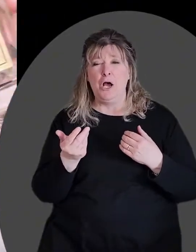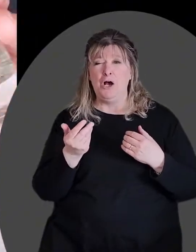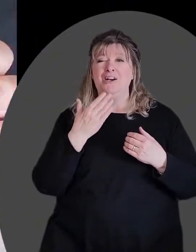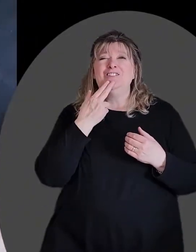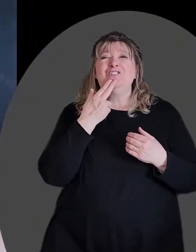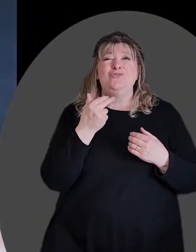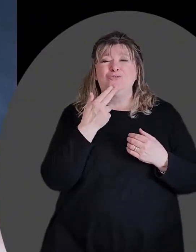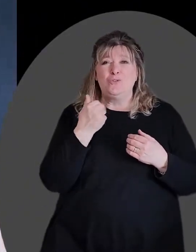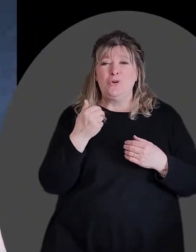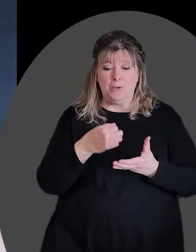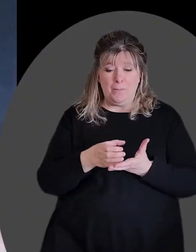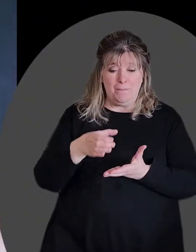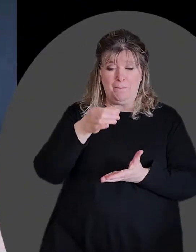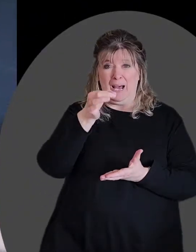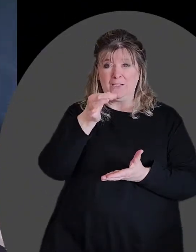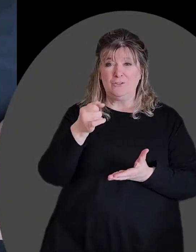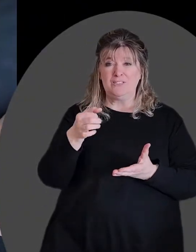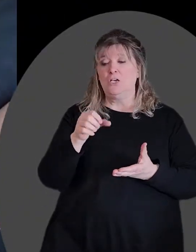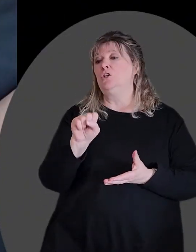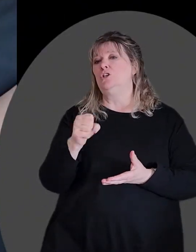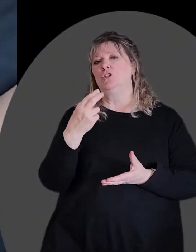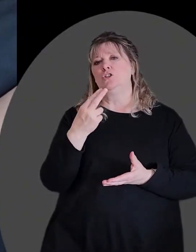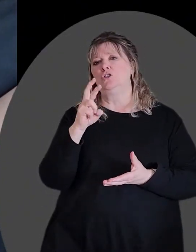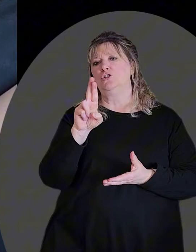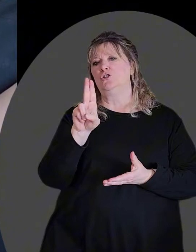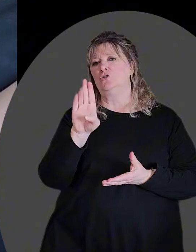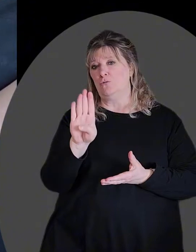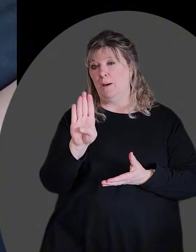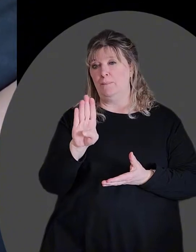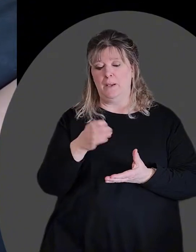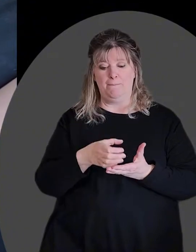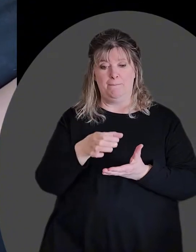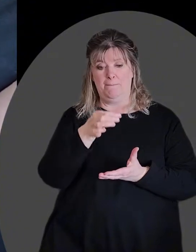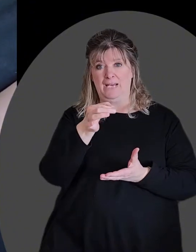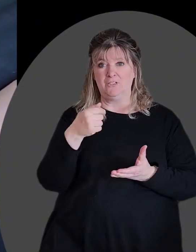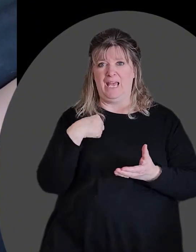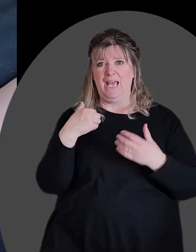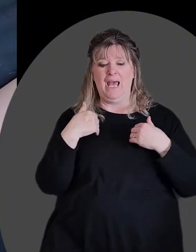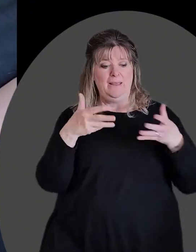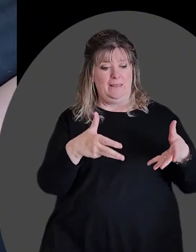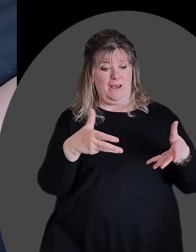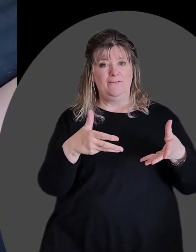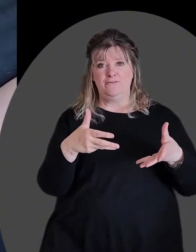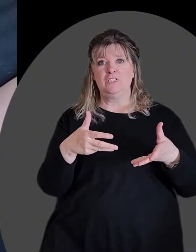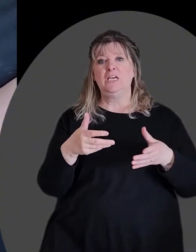shrub bottles that I had left over they have Cork tops